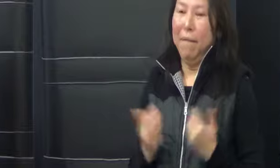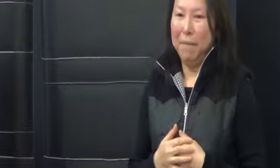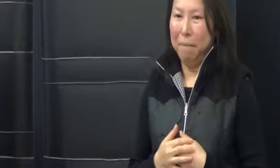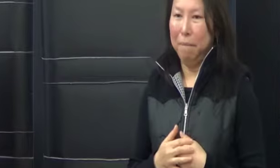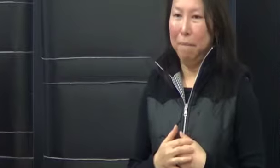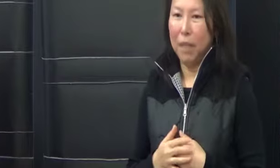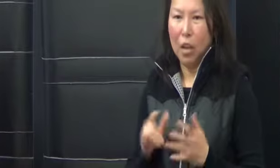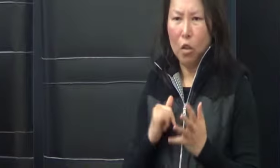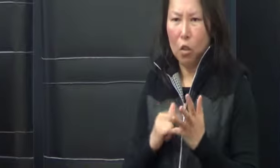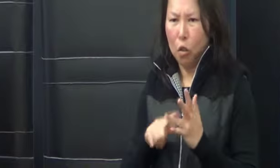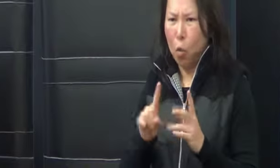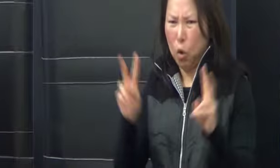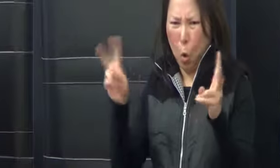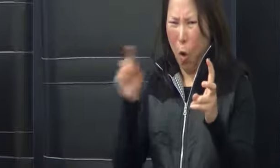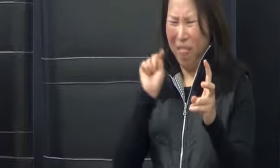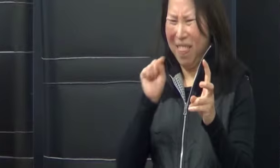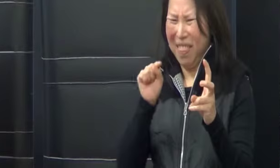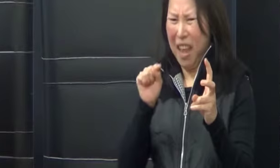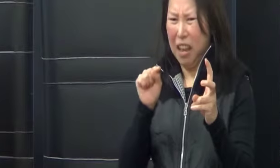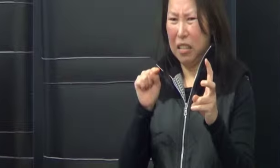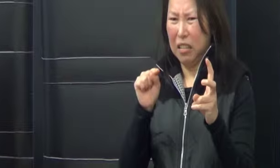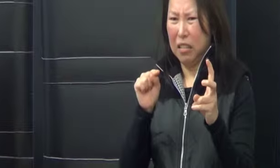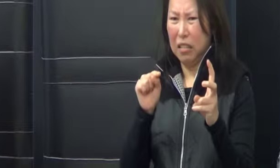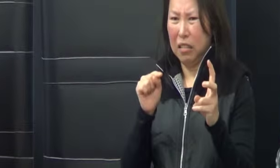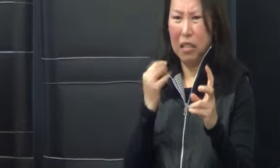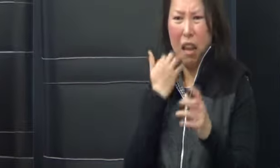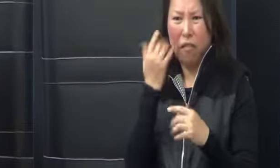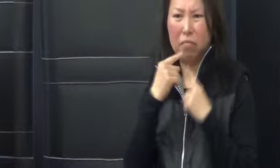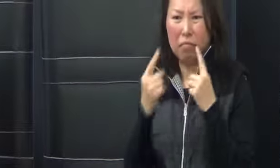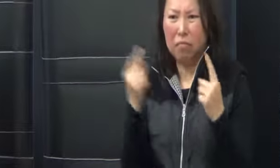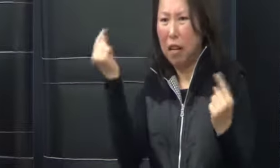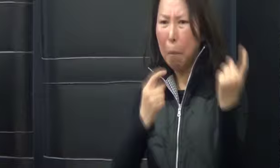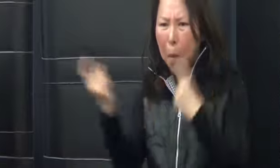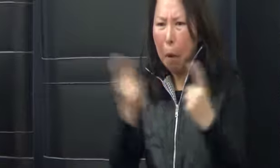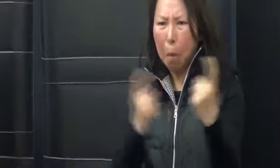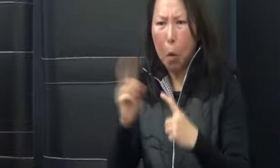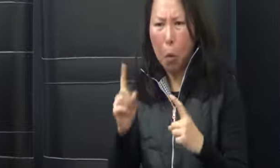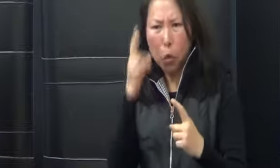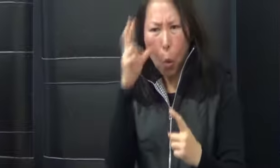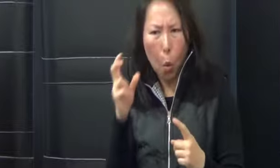So what do you call that?